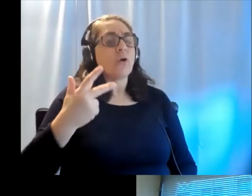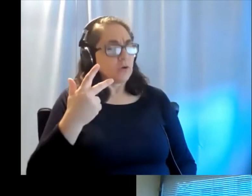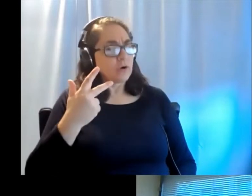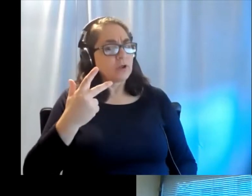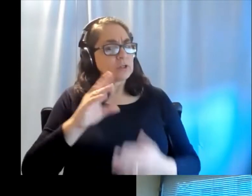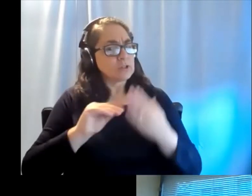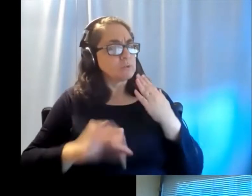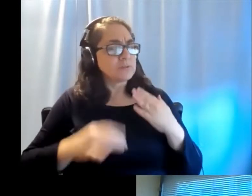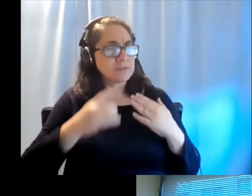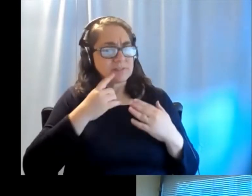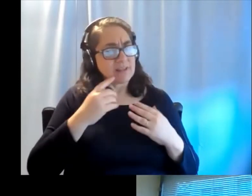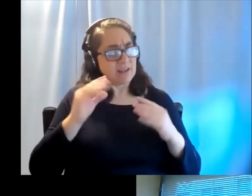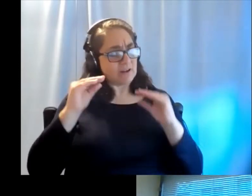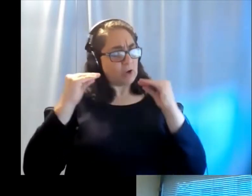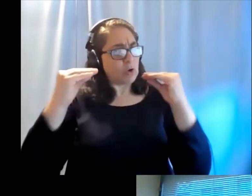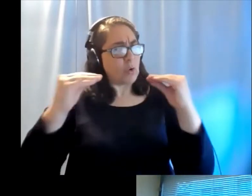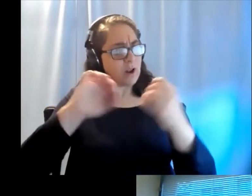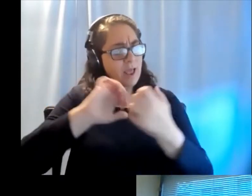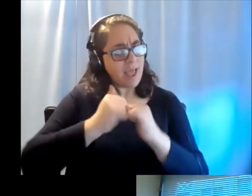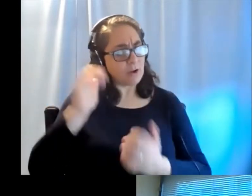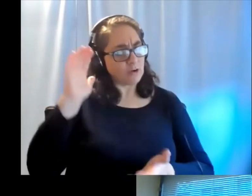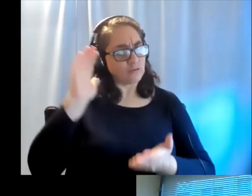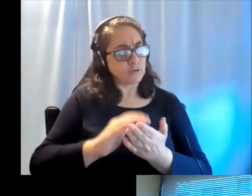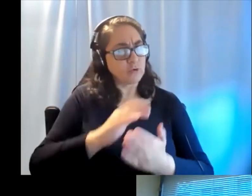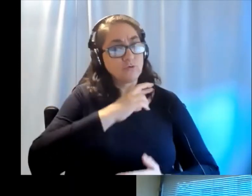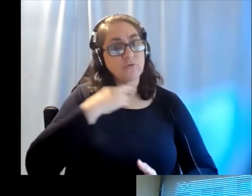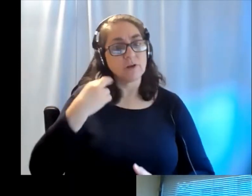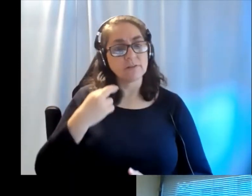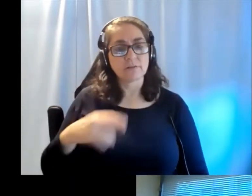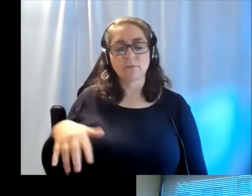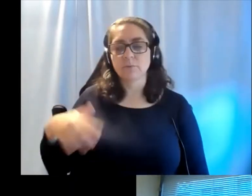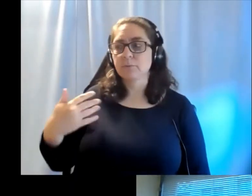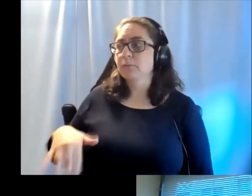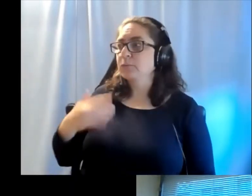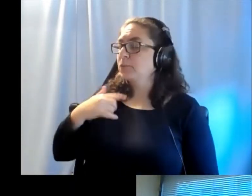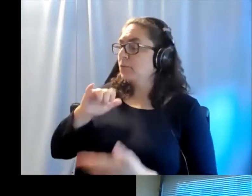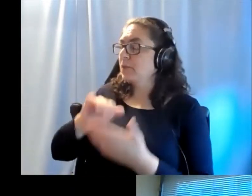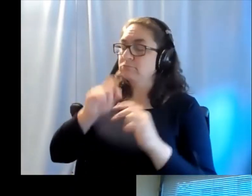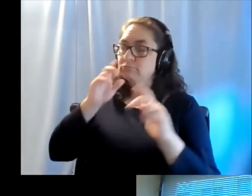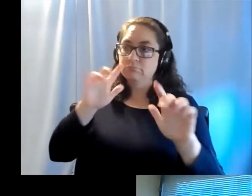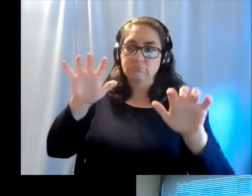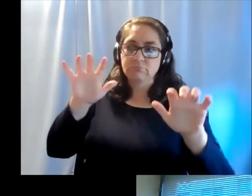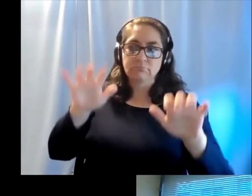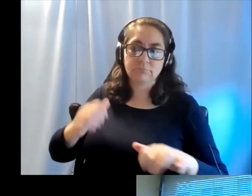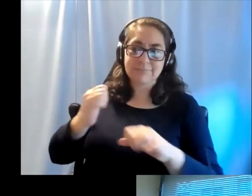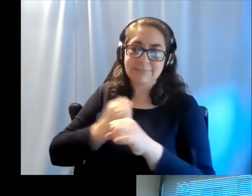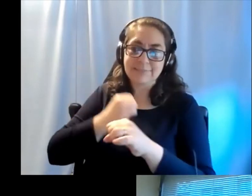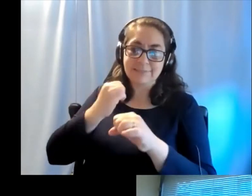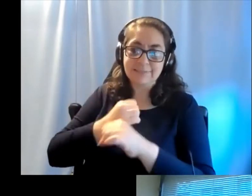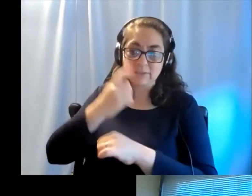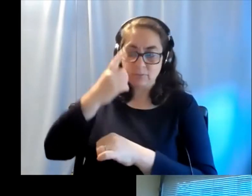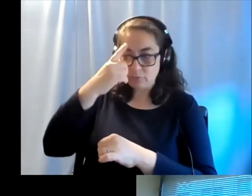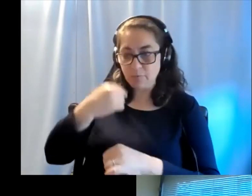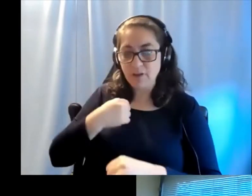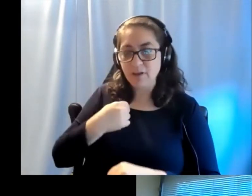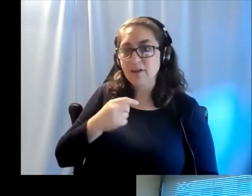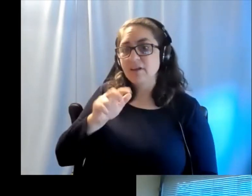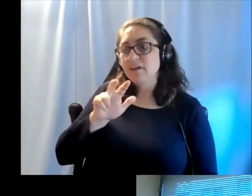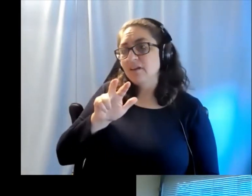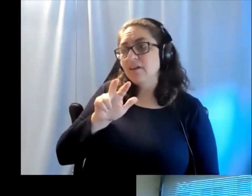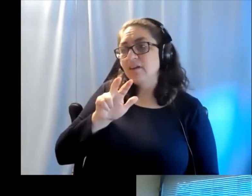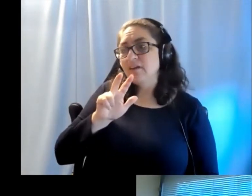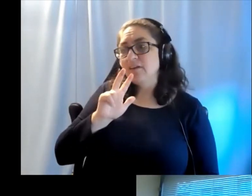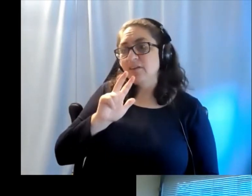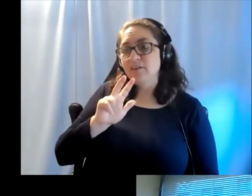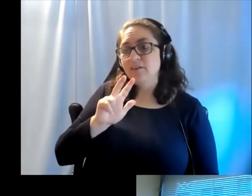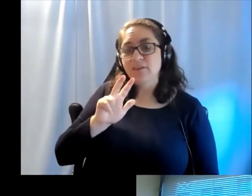loss >> ELLEN LAFARGUE: Those are startling statistics.